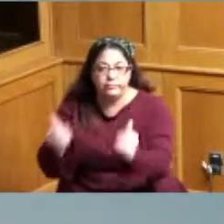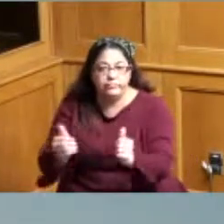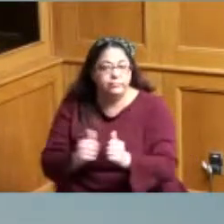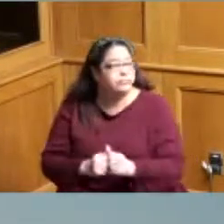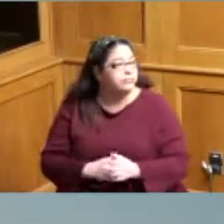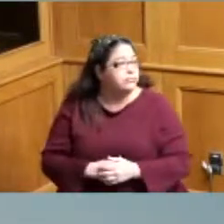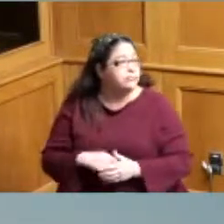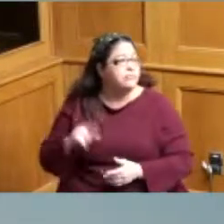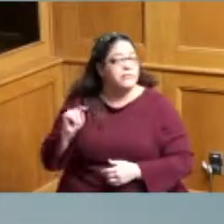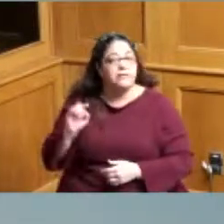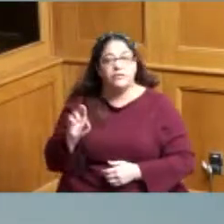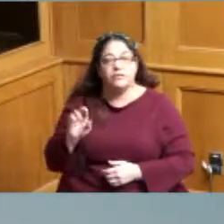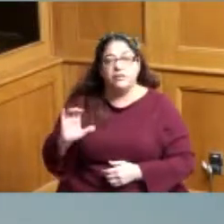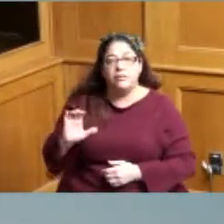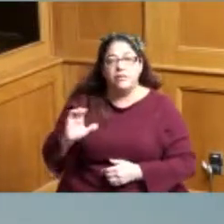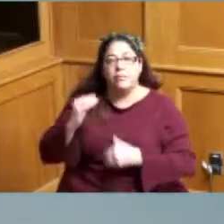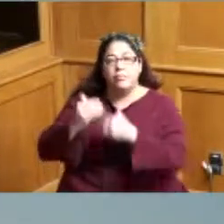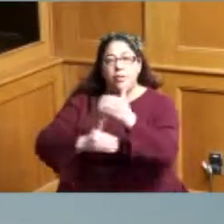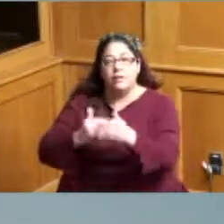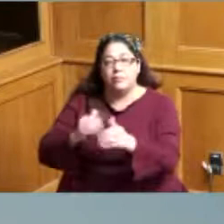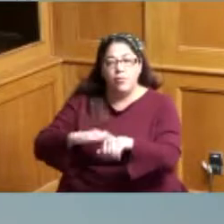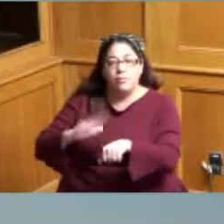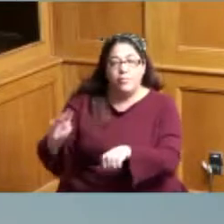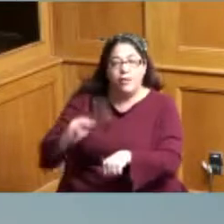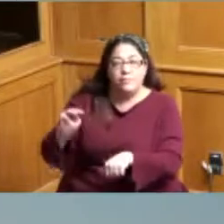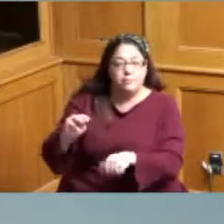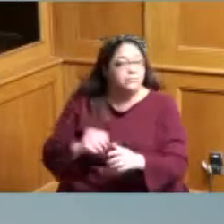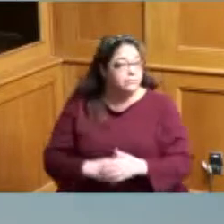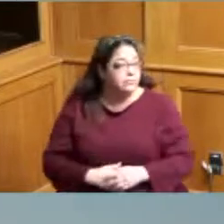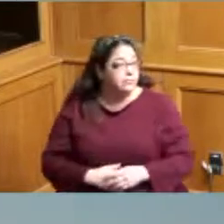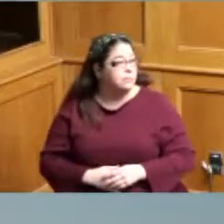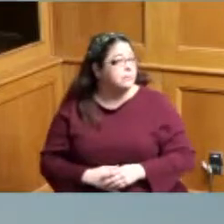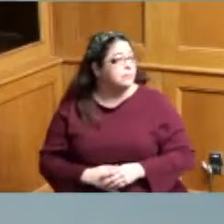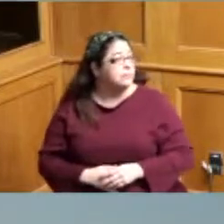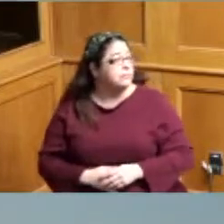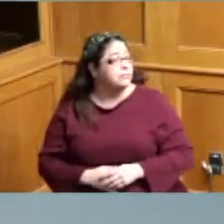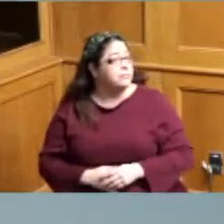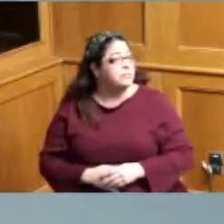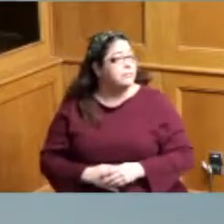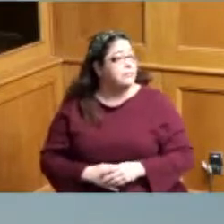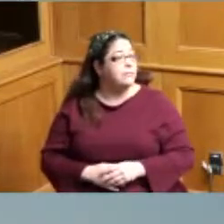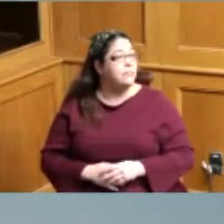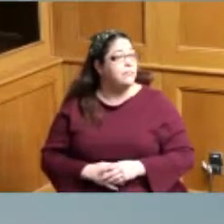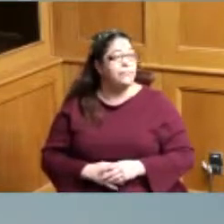TLRC process on Monday so I have Lisa Webb here who could very briefly walk the Board through